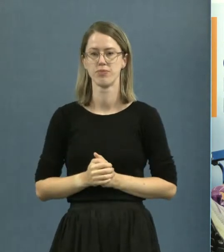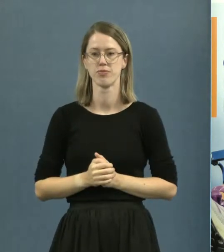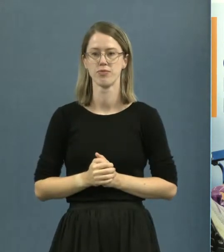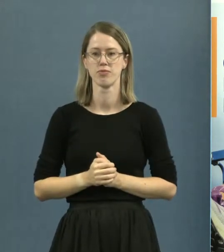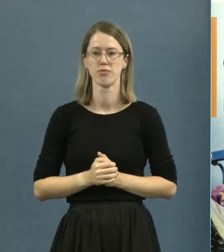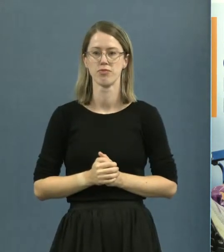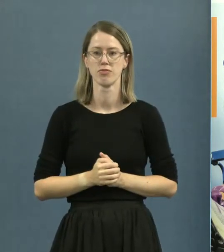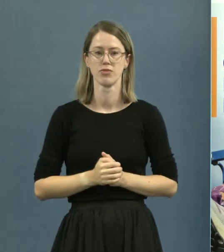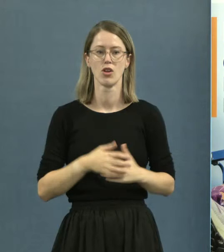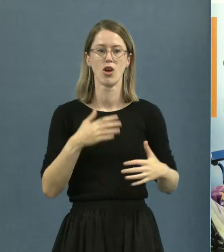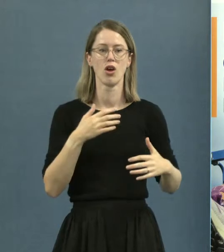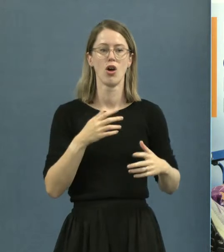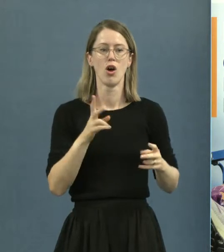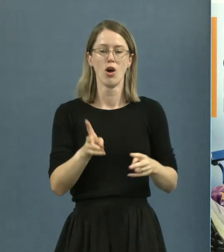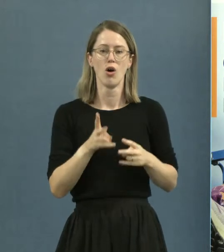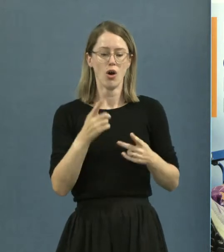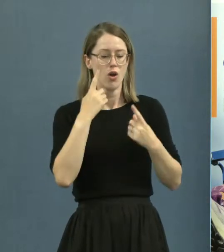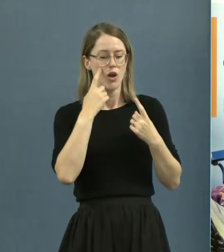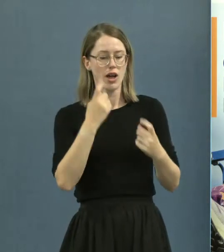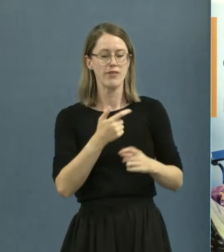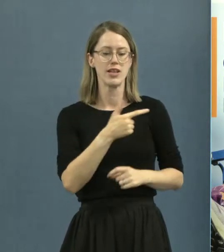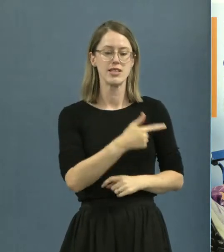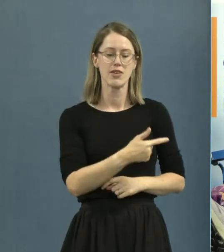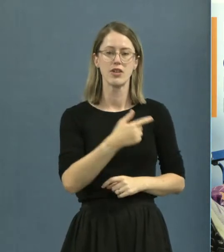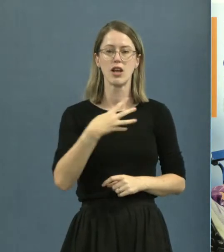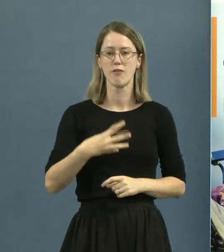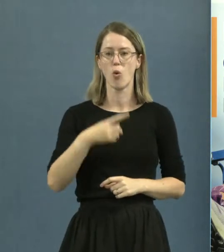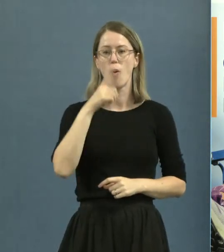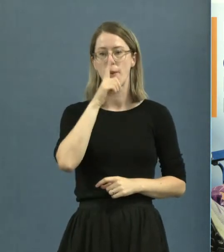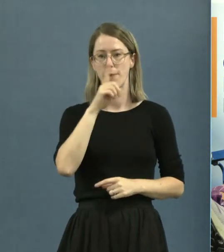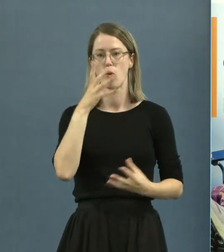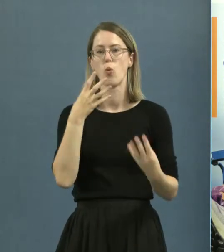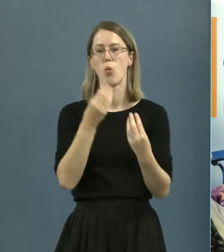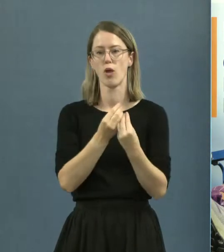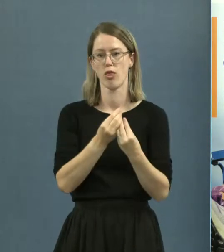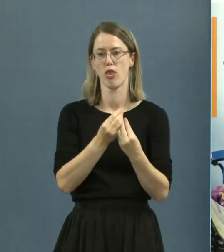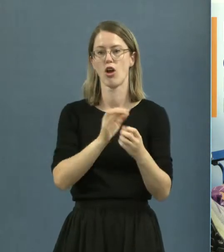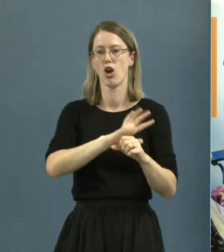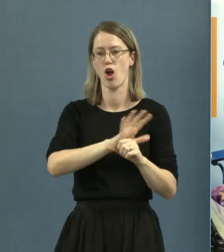hospitals are caring for a